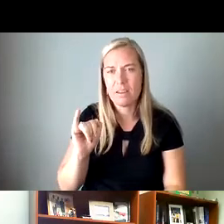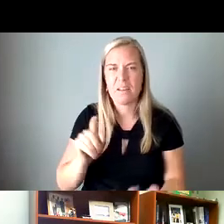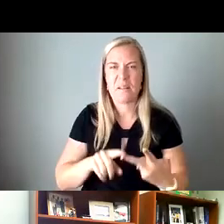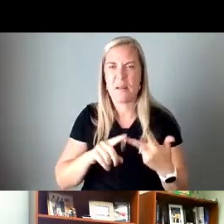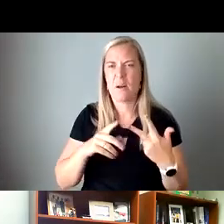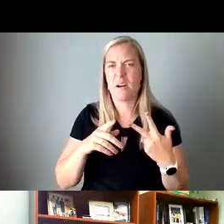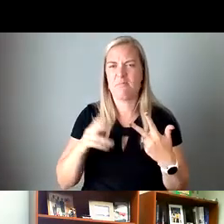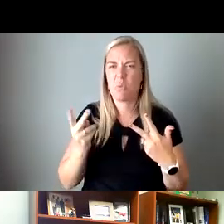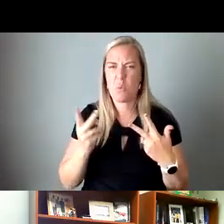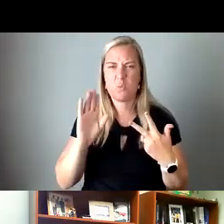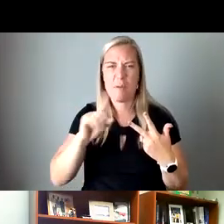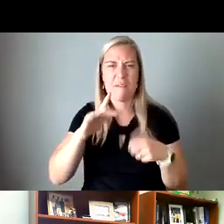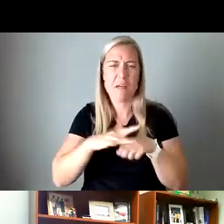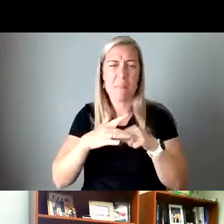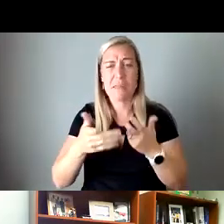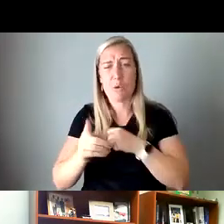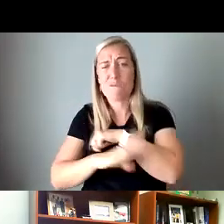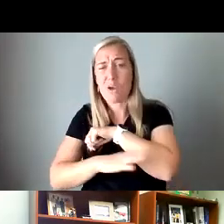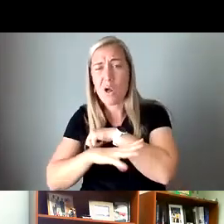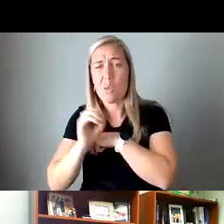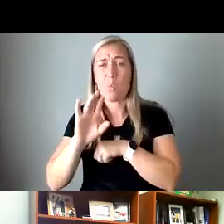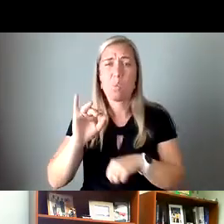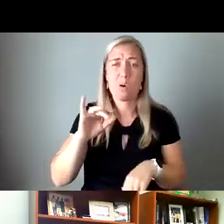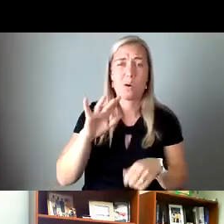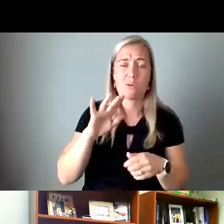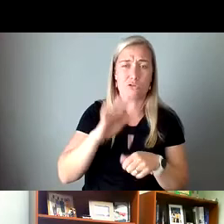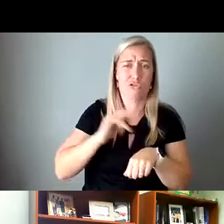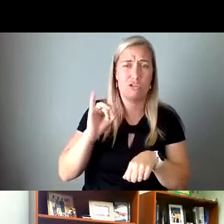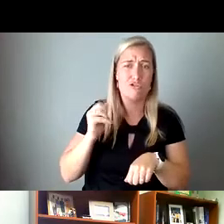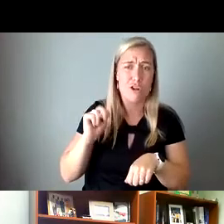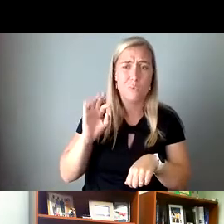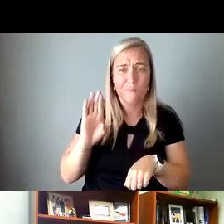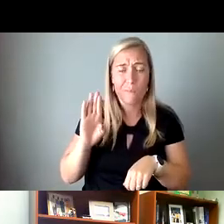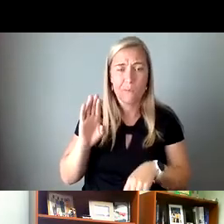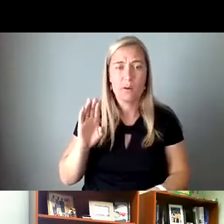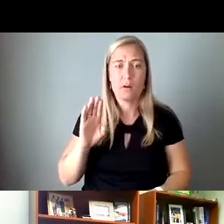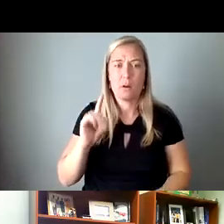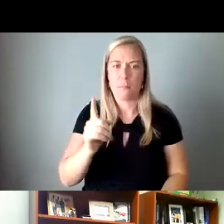fall or early next year. Is just to deliver purified spike protein as the vaccine itself.